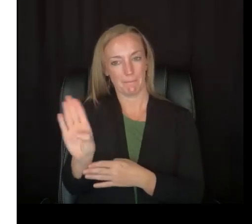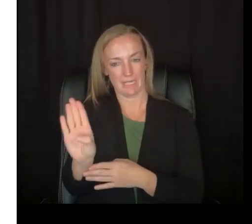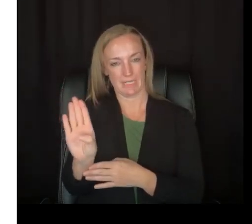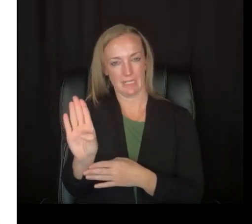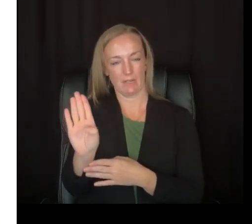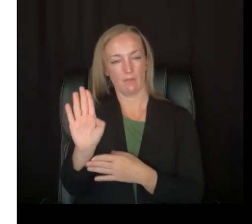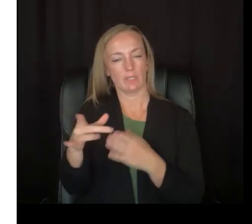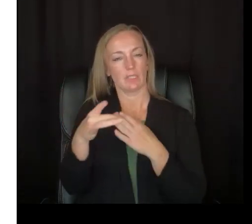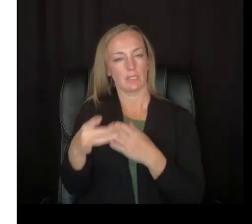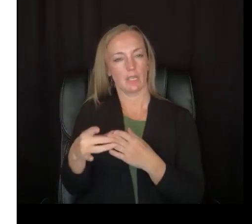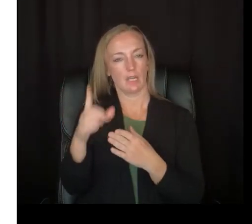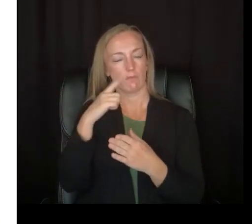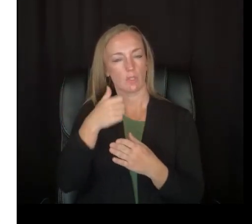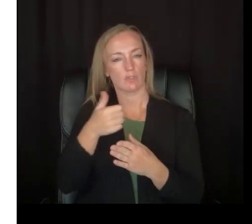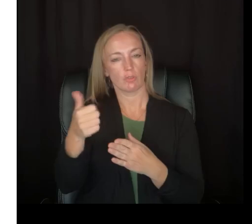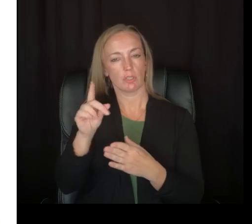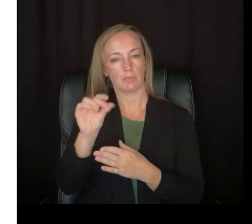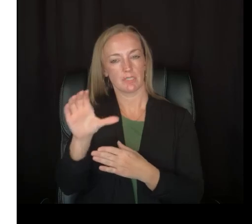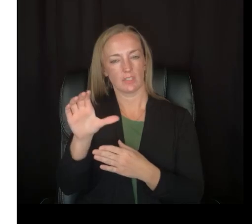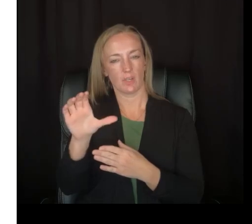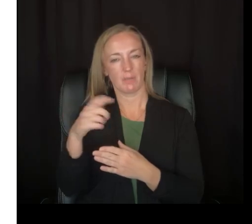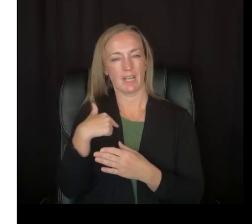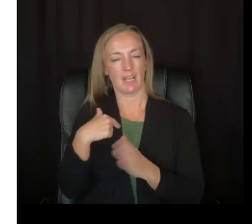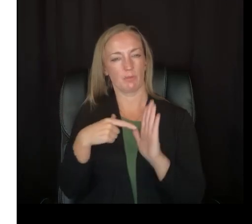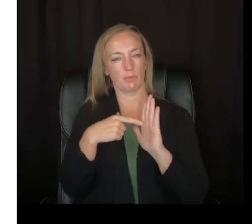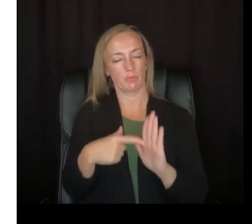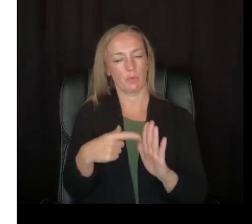Transportation document provided at the beginning of this video.